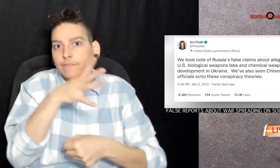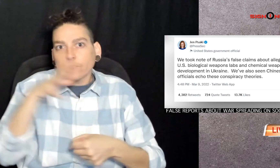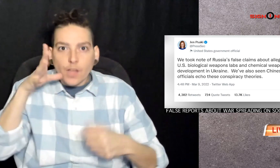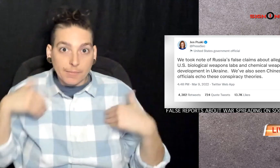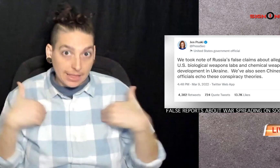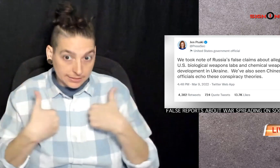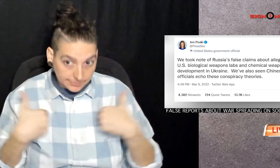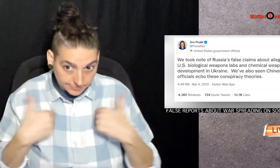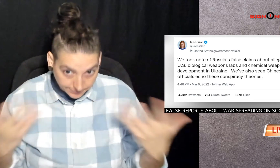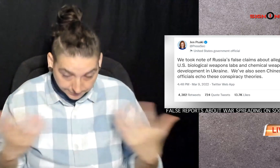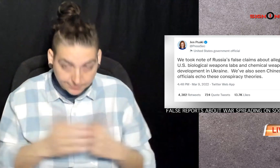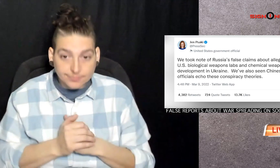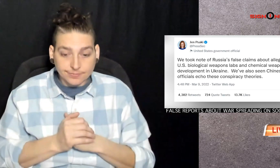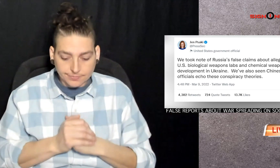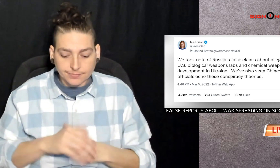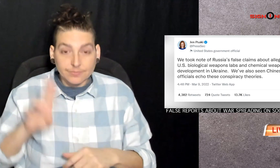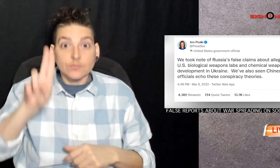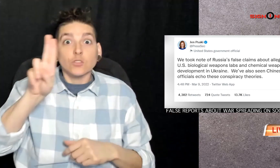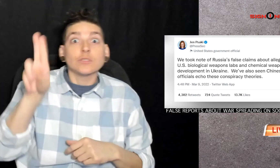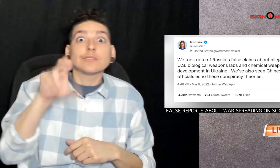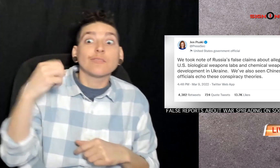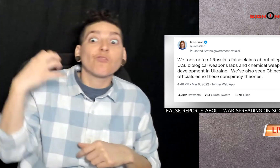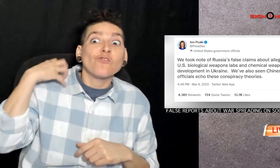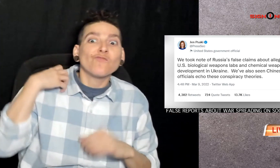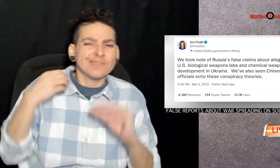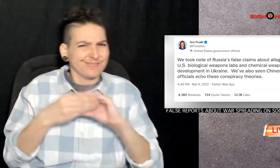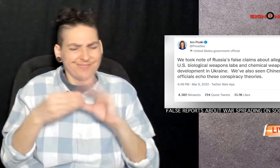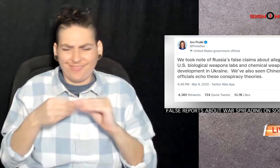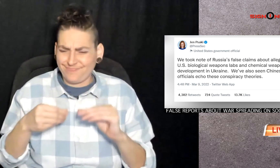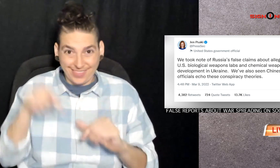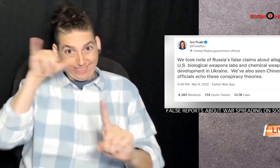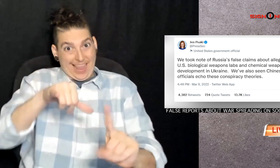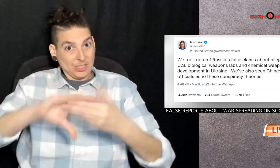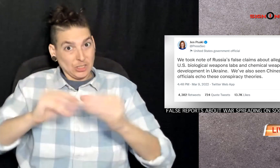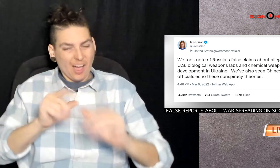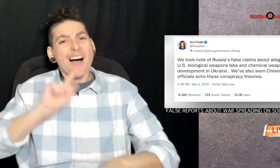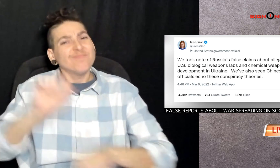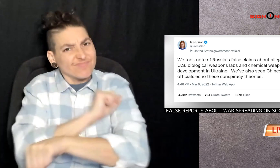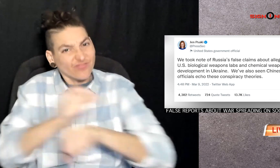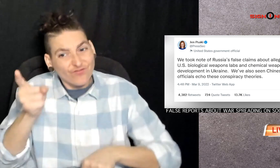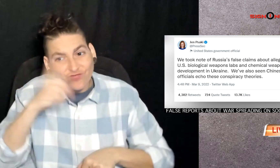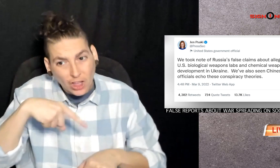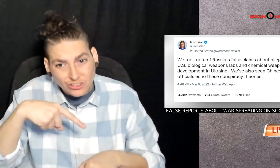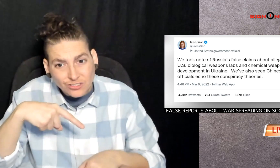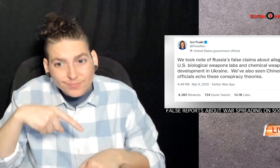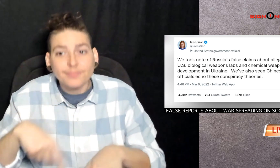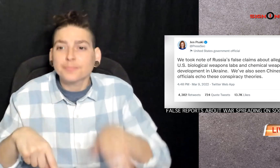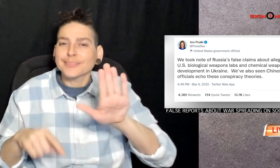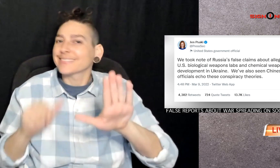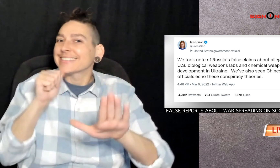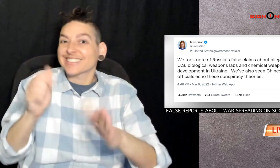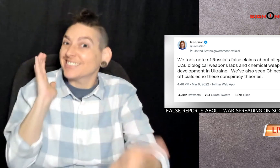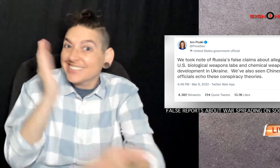caused deadly outbreaks of disease and killed local livestock US officials say the story